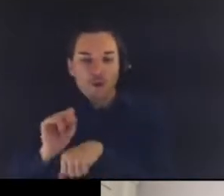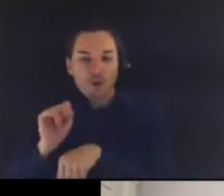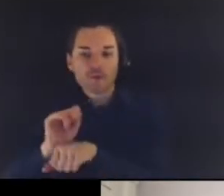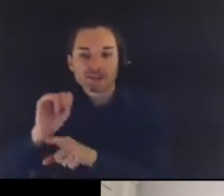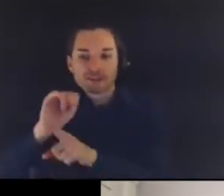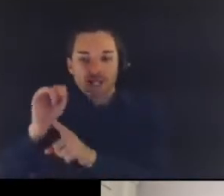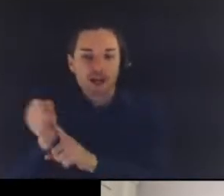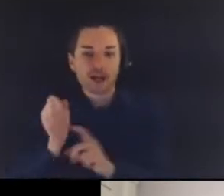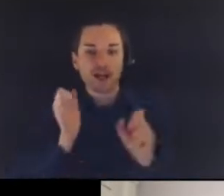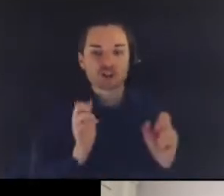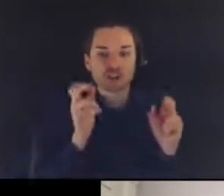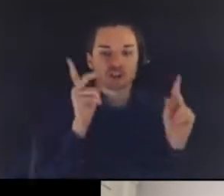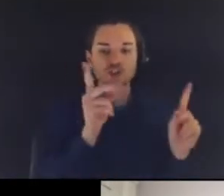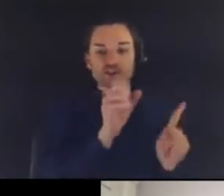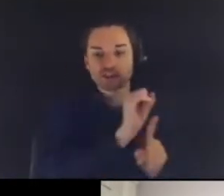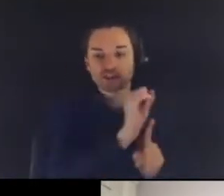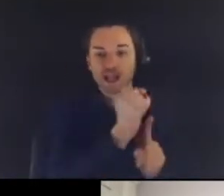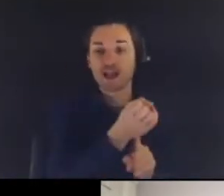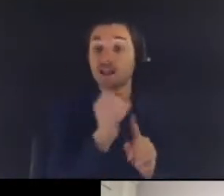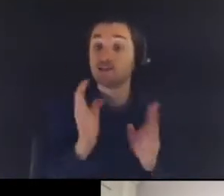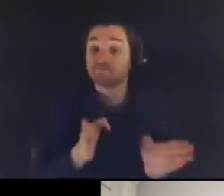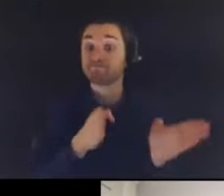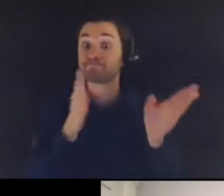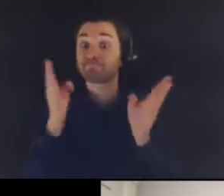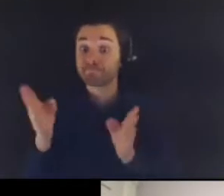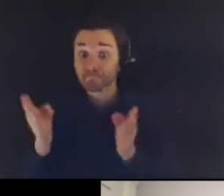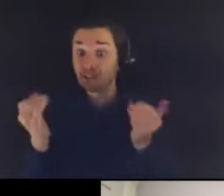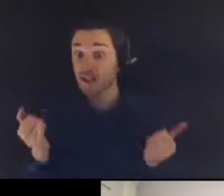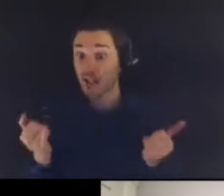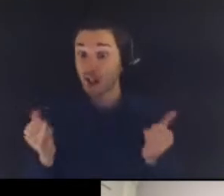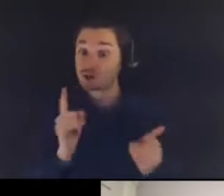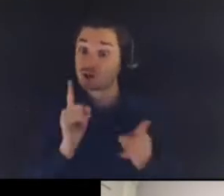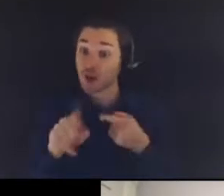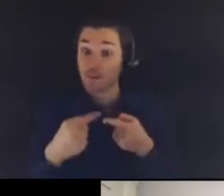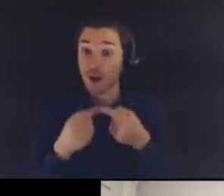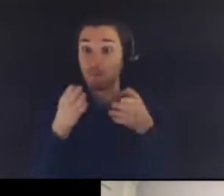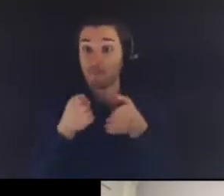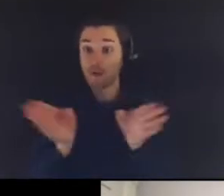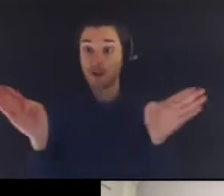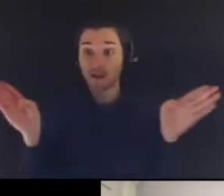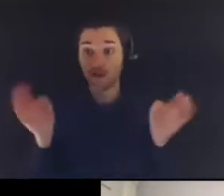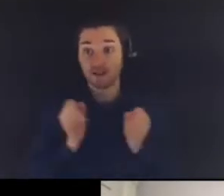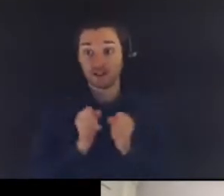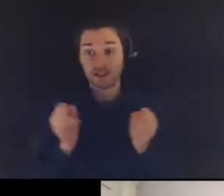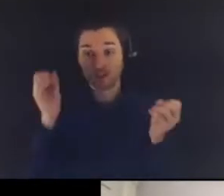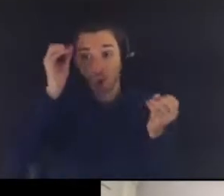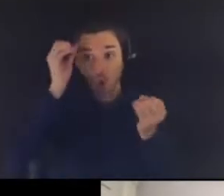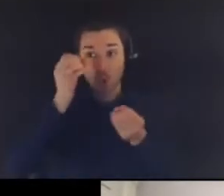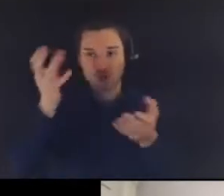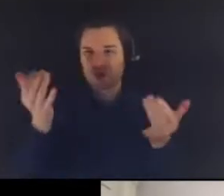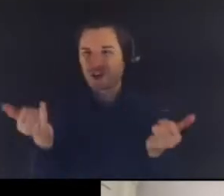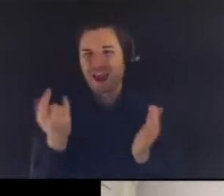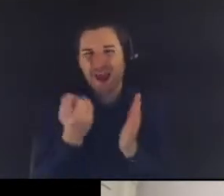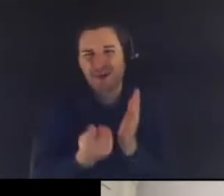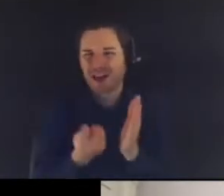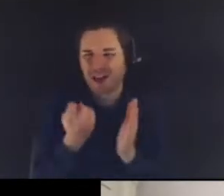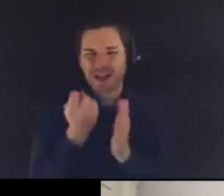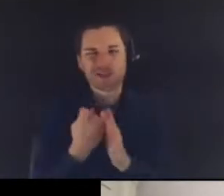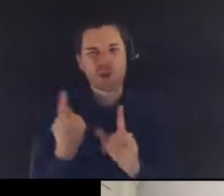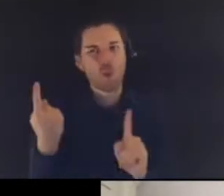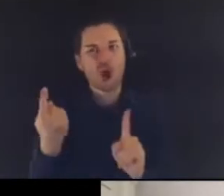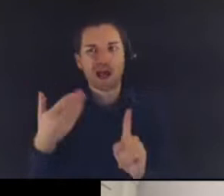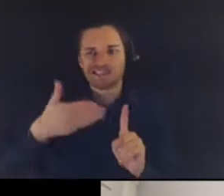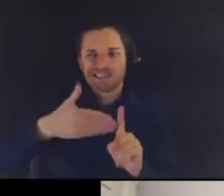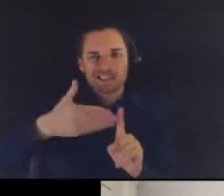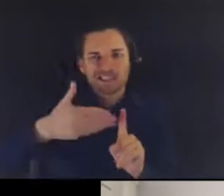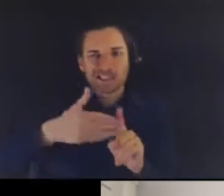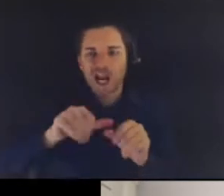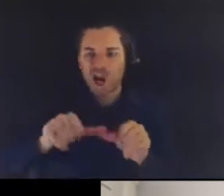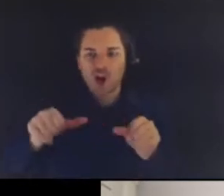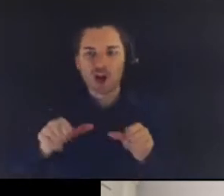let s talk about public disclosure. Nowadays, one area of public disclosure of ten comes